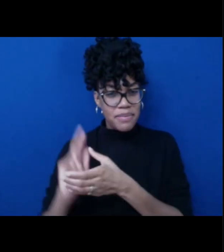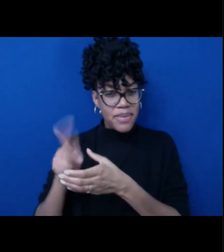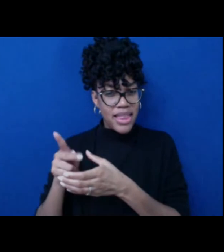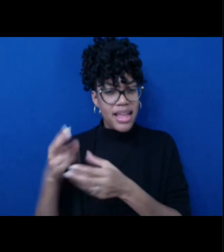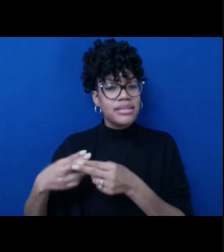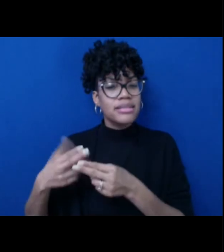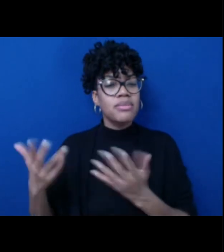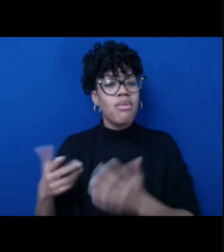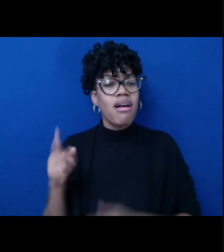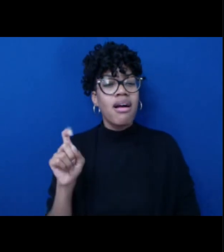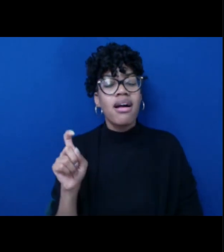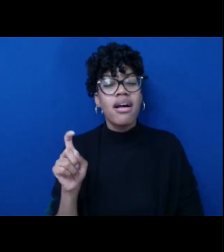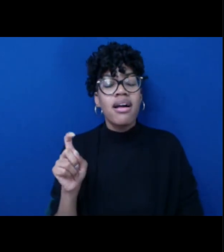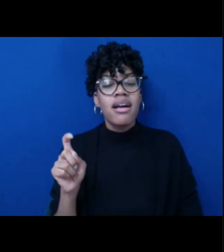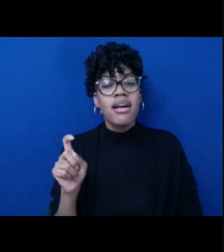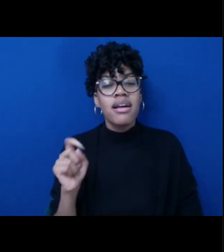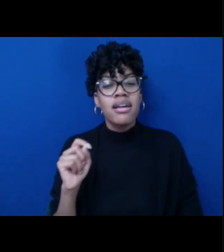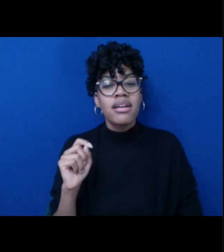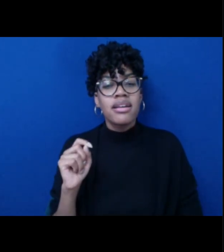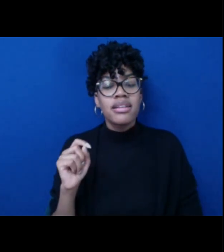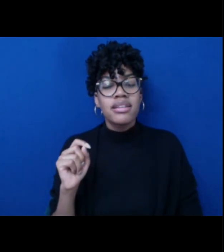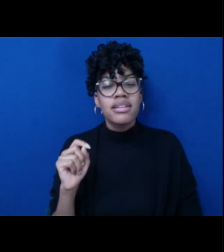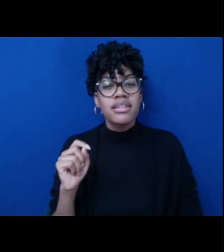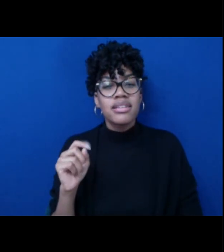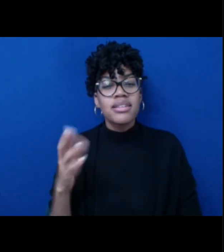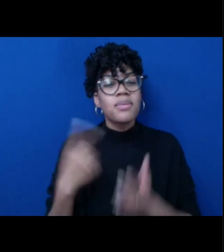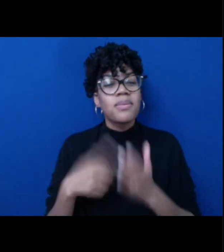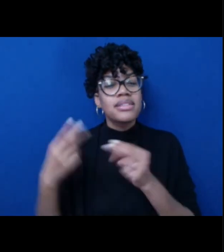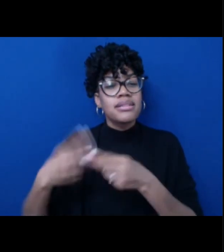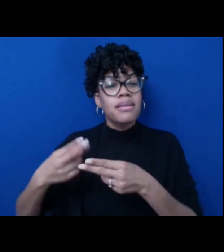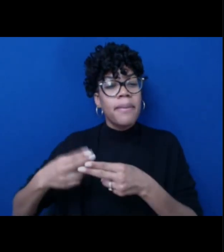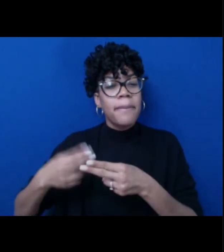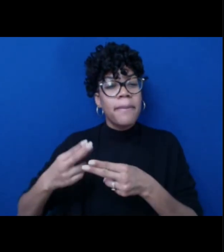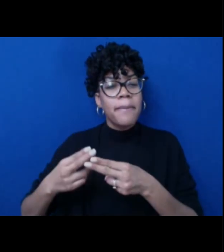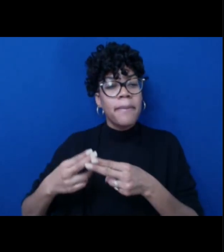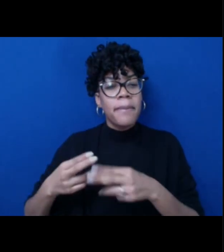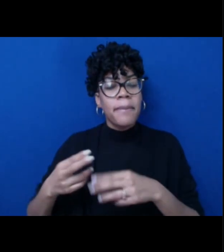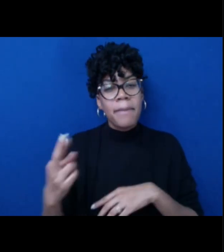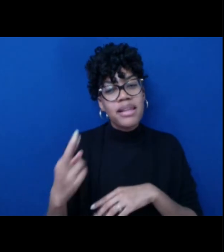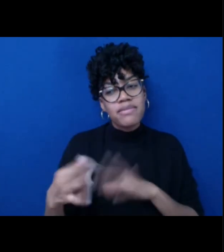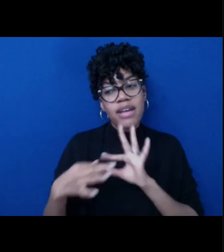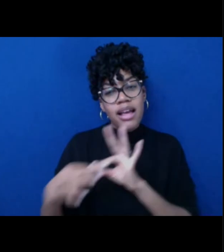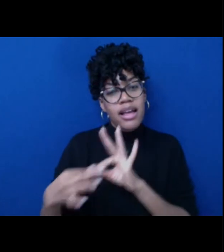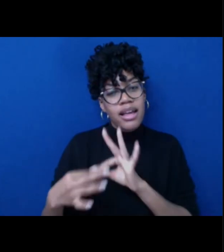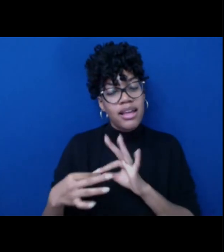Anybody remember the name of the BFF? [Kathy] Laura says, "Zooxanthellae."